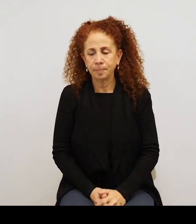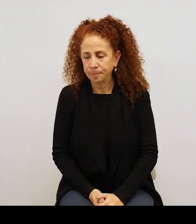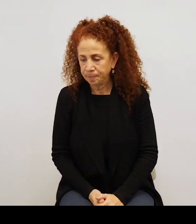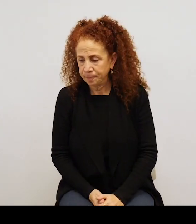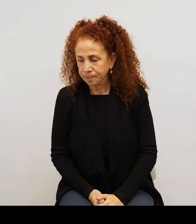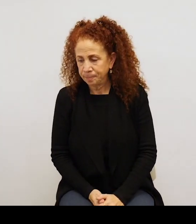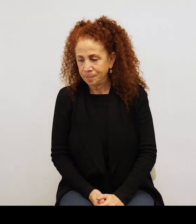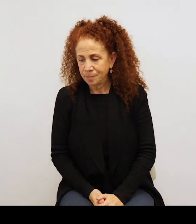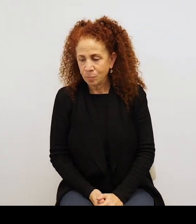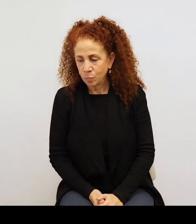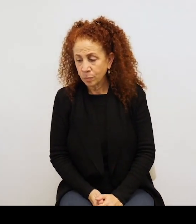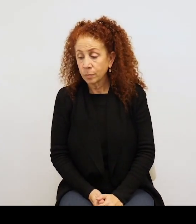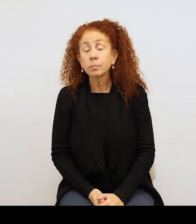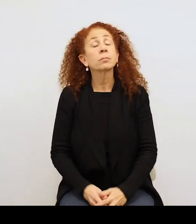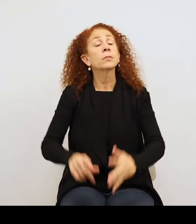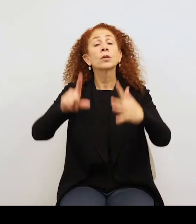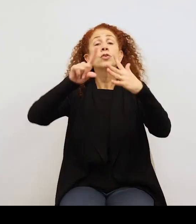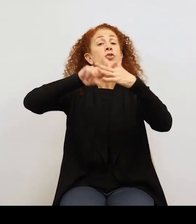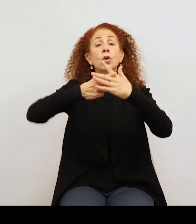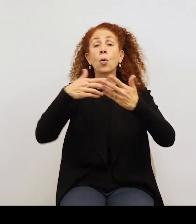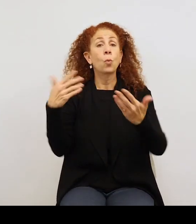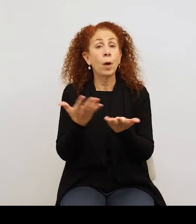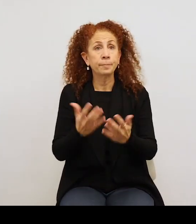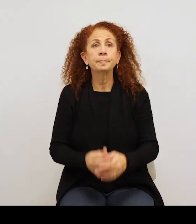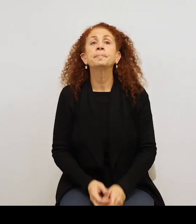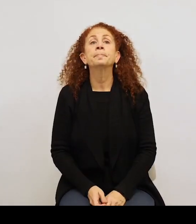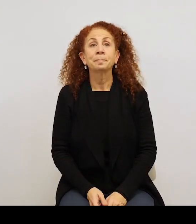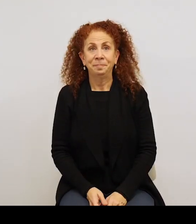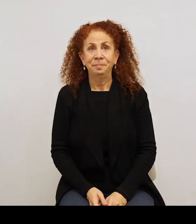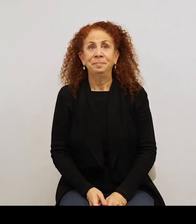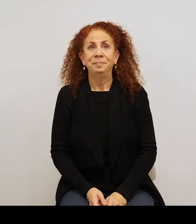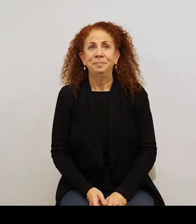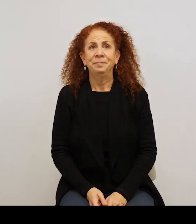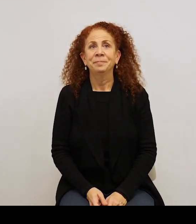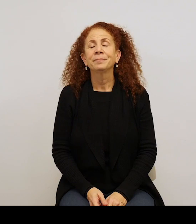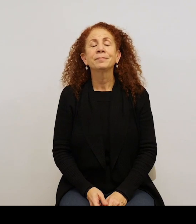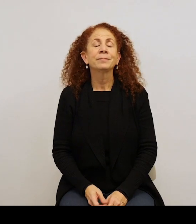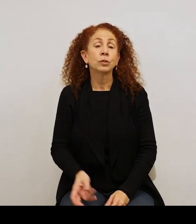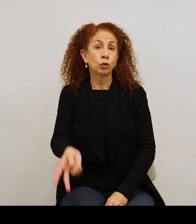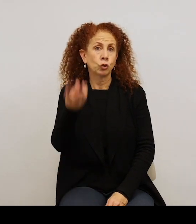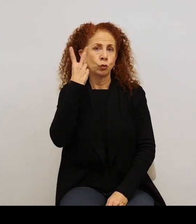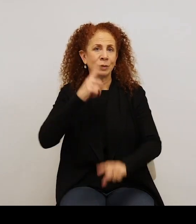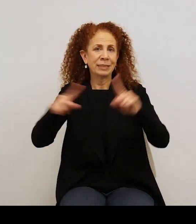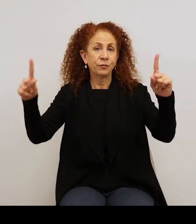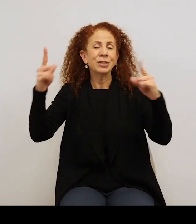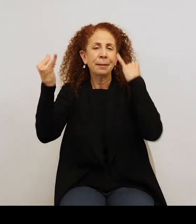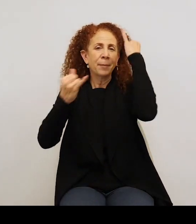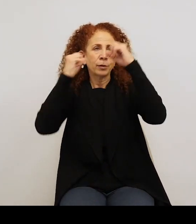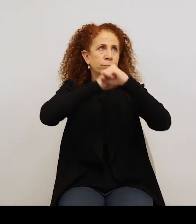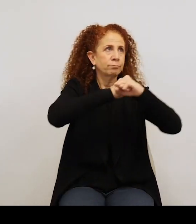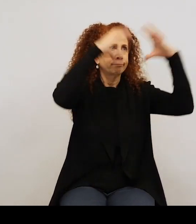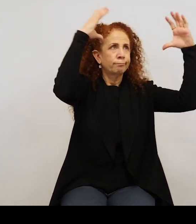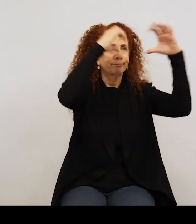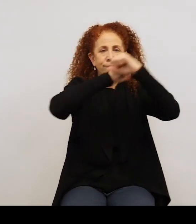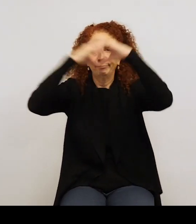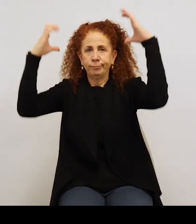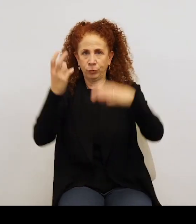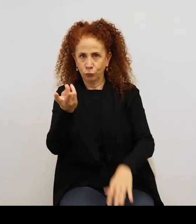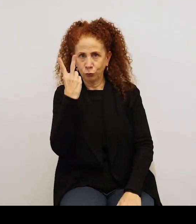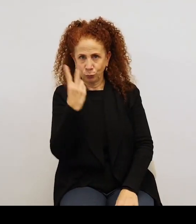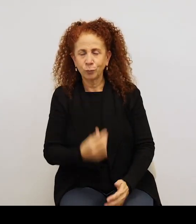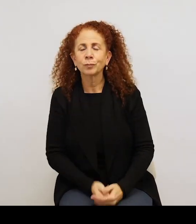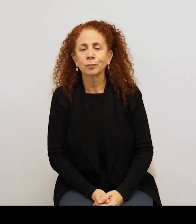But let's start with two imaginary scenarios.